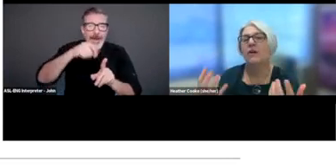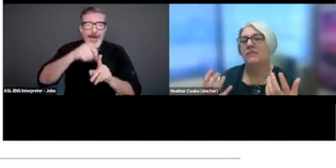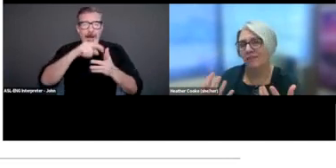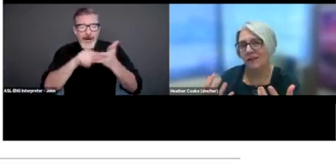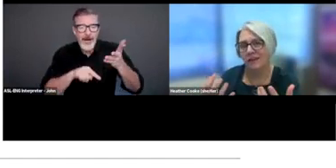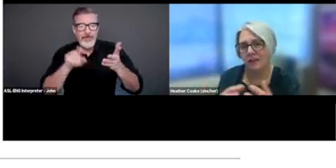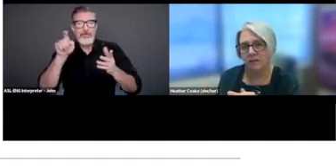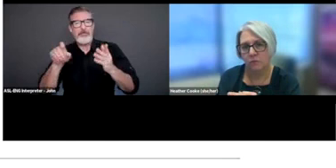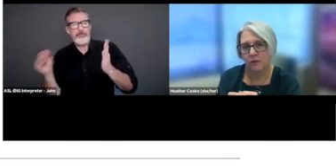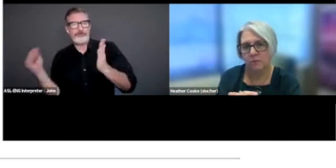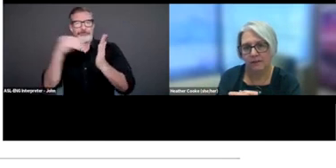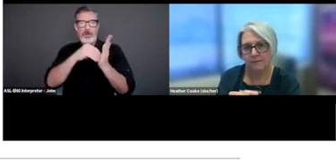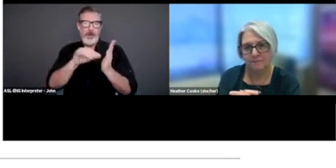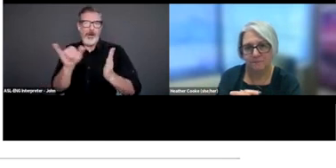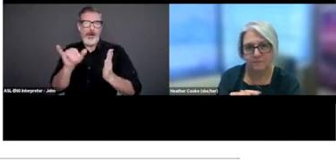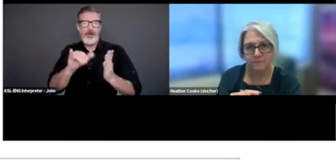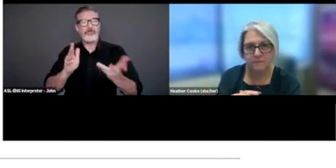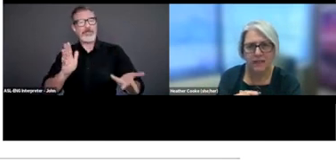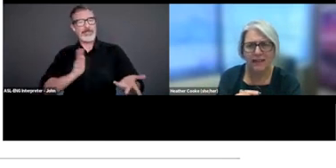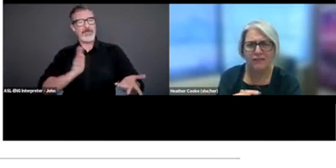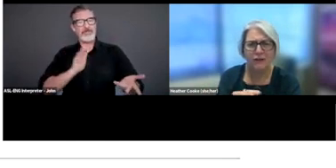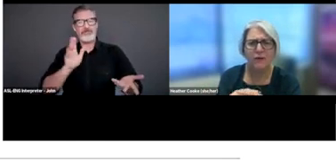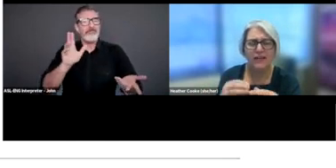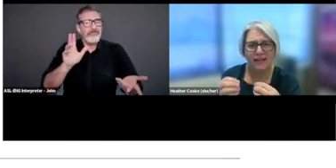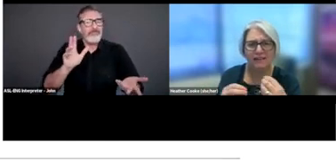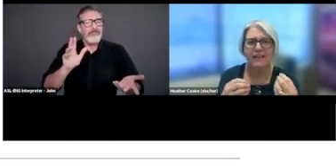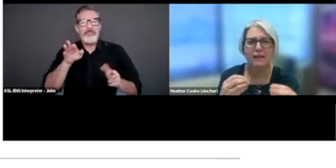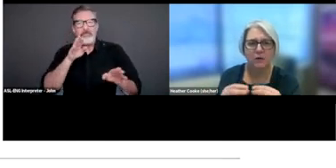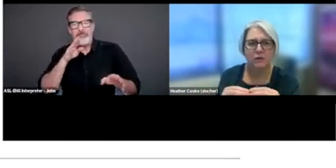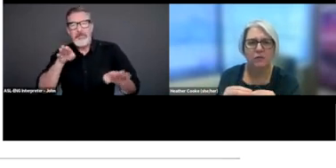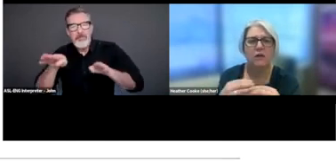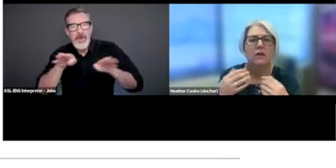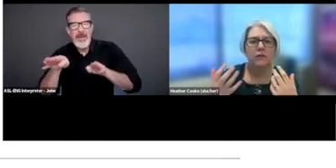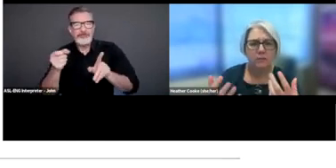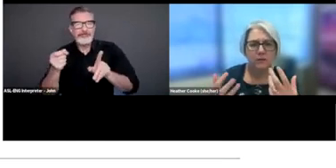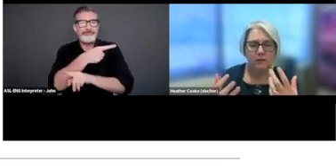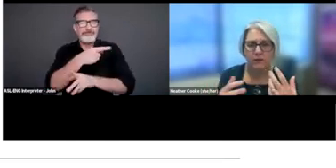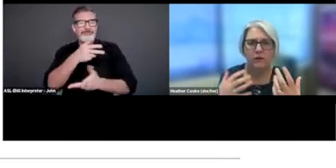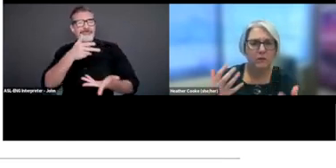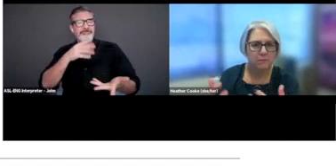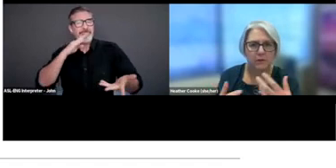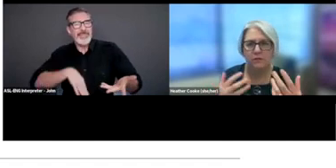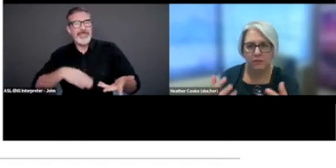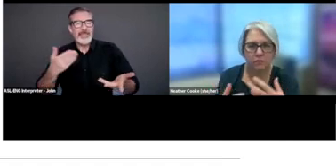more toxicity in the workplace. And so again, thinking about those verbal, the verbal abuse,